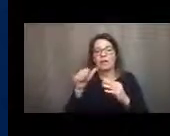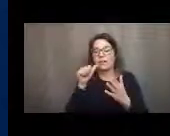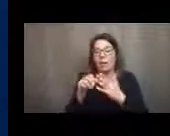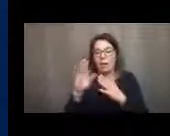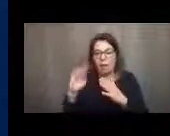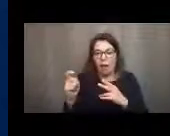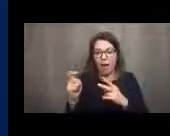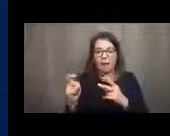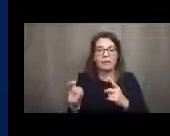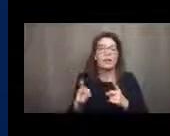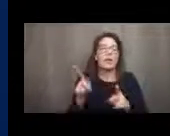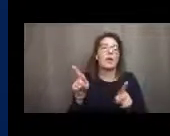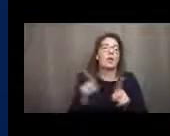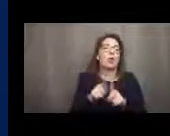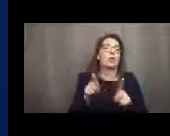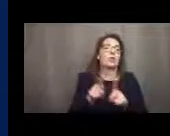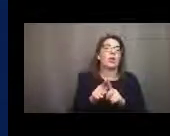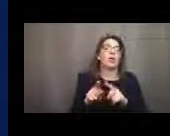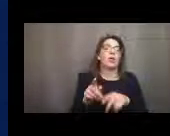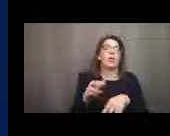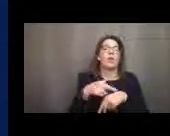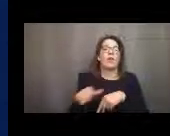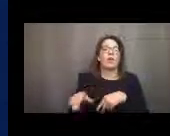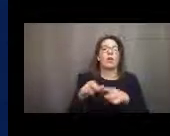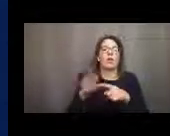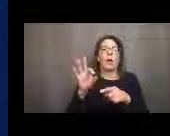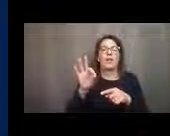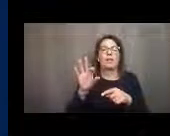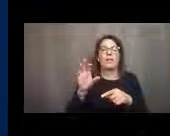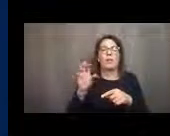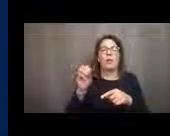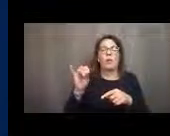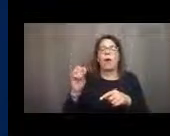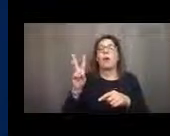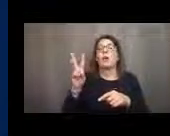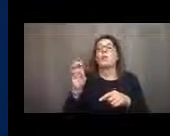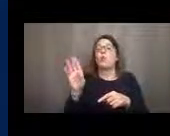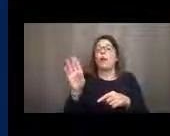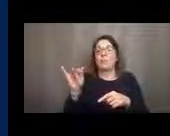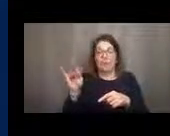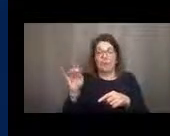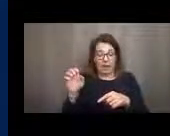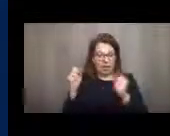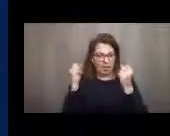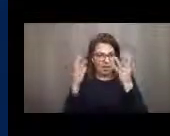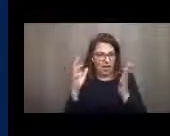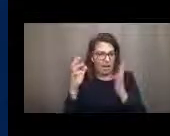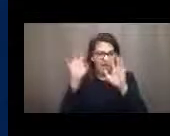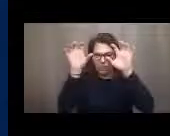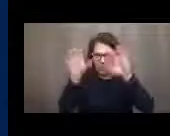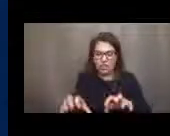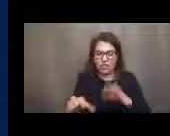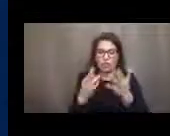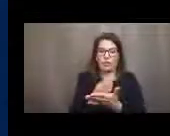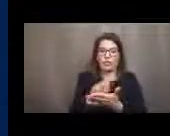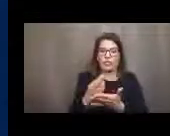and I also wanted to refer you to the FCOI website, which has a lot of resources material